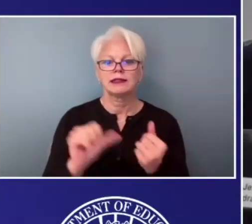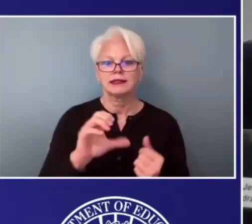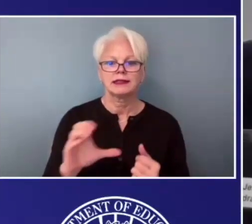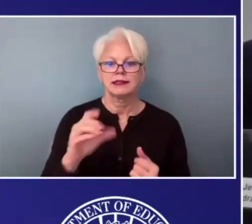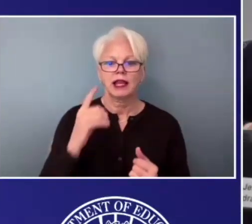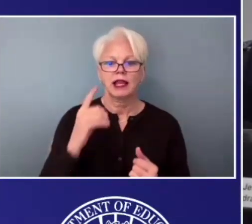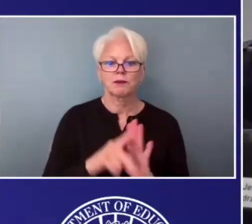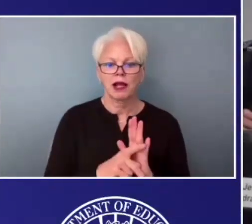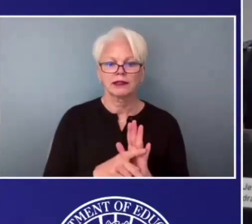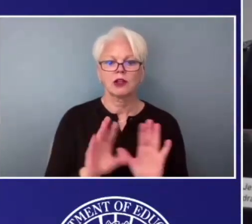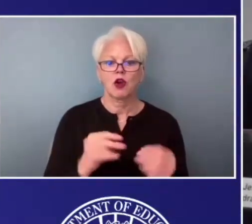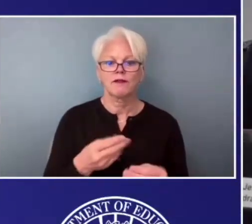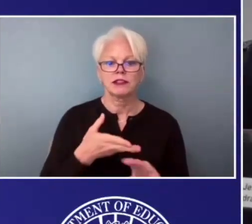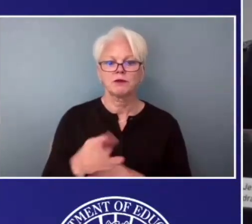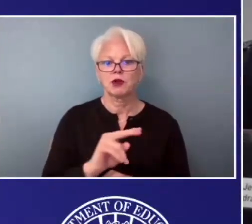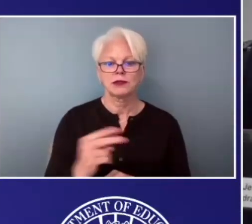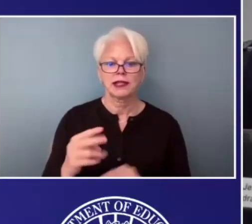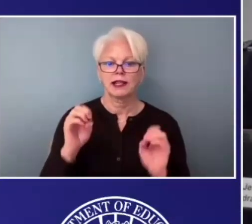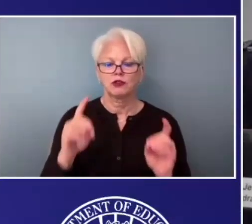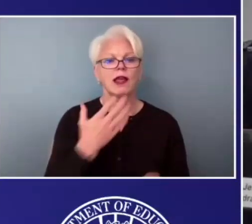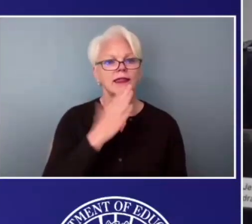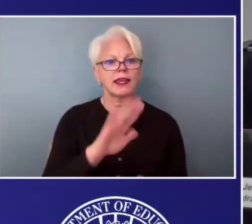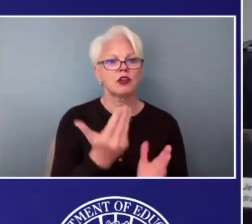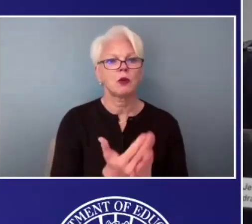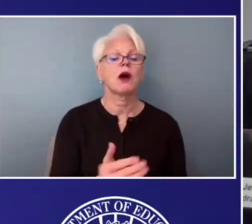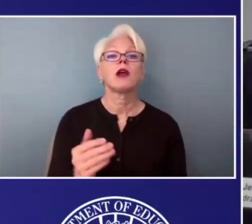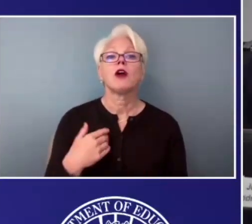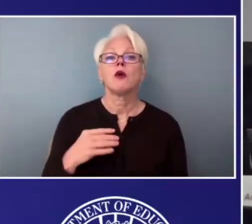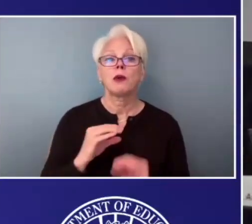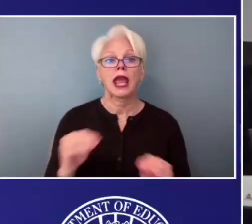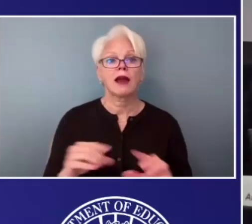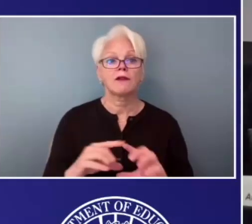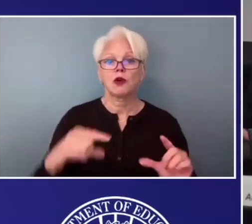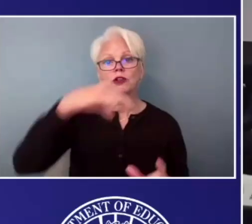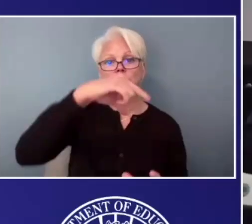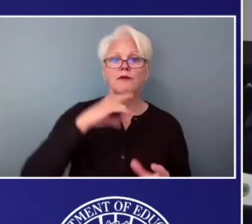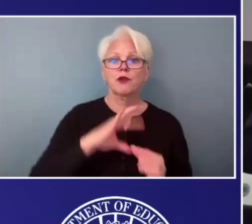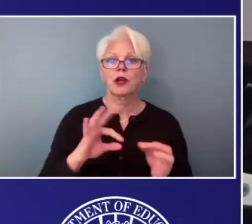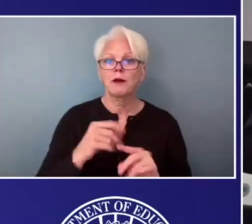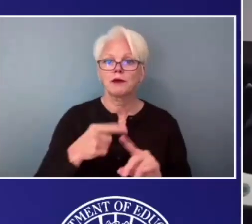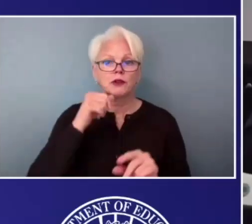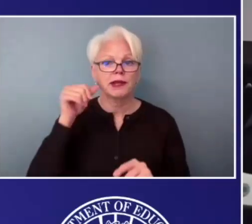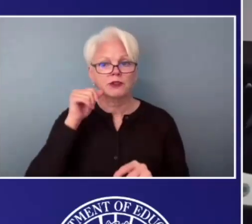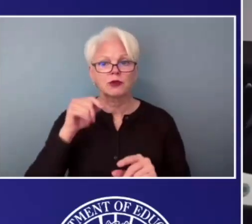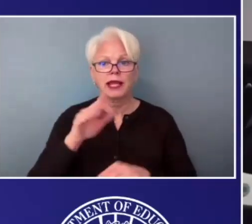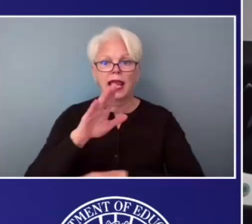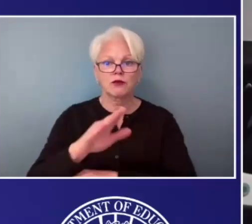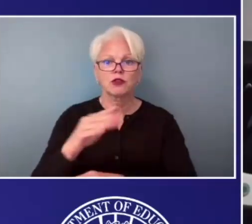Thank you, all. We have no cards up from yesterday afternoon, so I'm going to turn it over to you, Tamy.